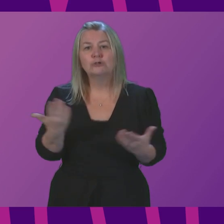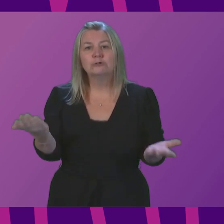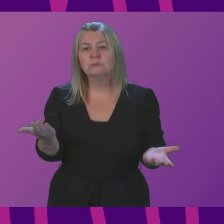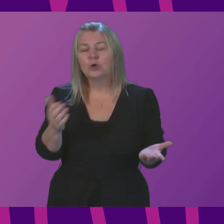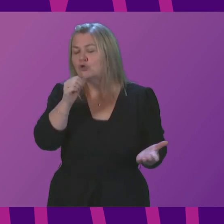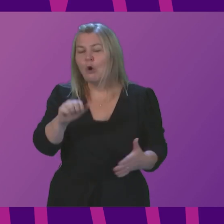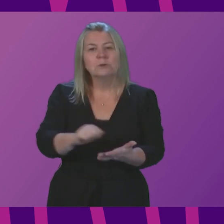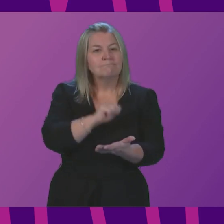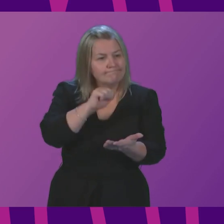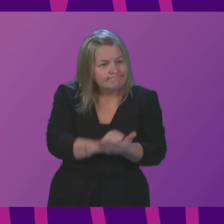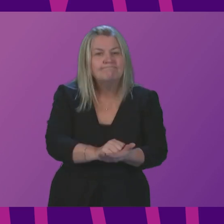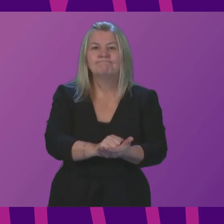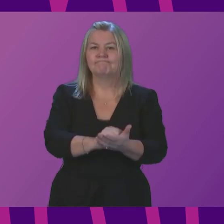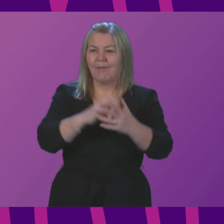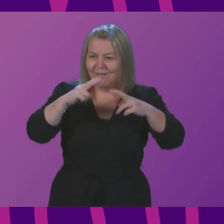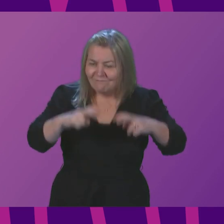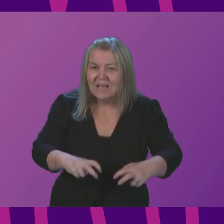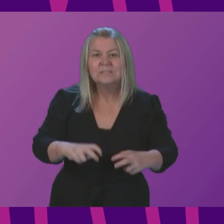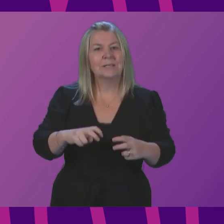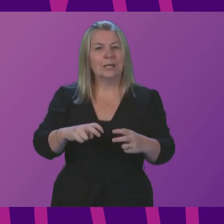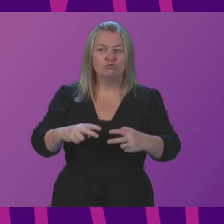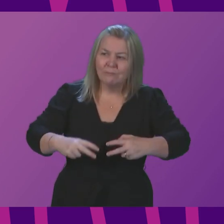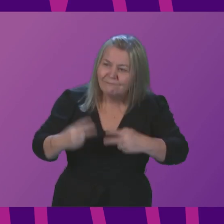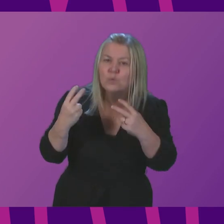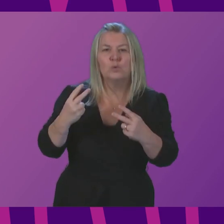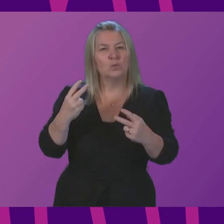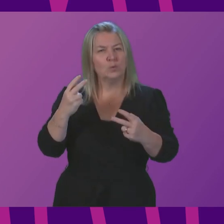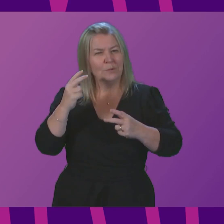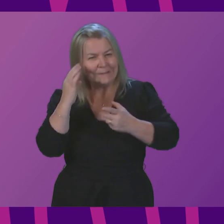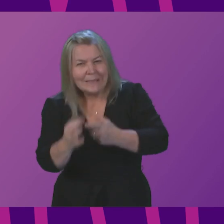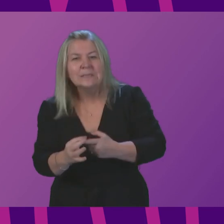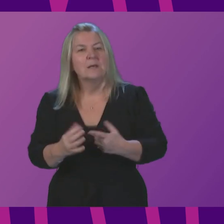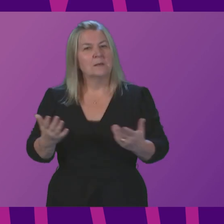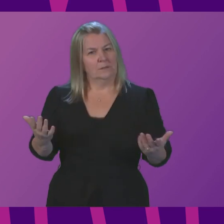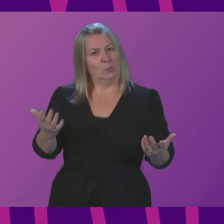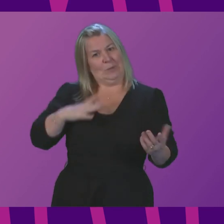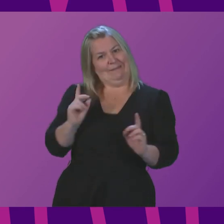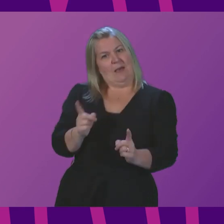proper investigation, proper scrutiny and proper consideration. That is the duty of